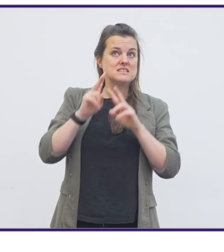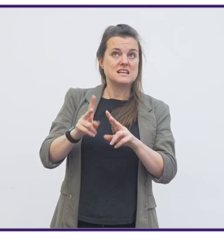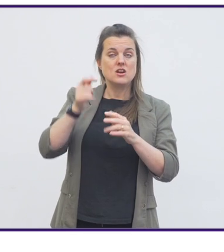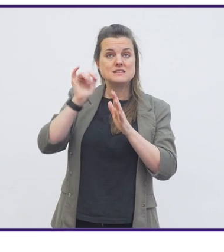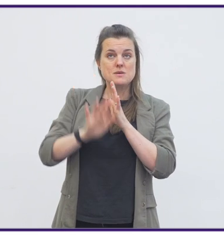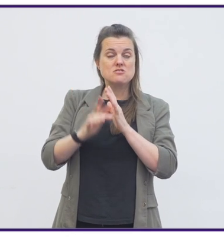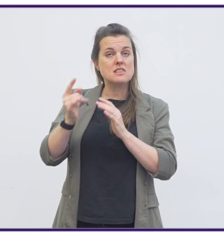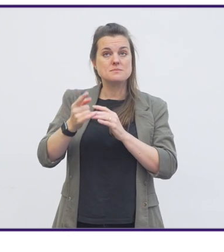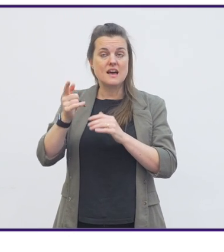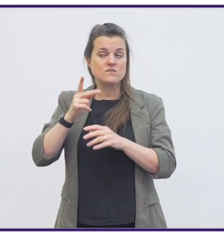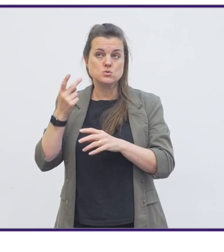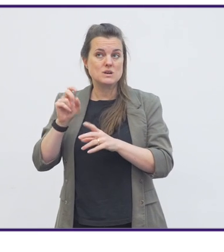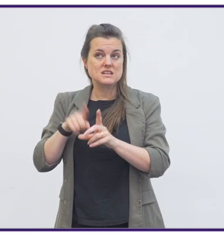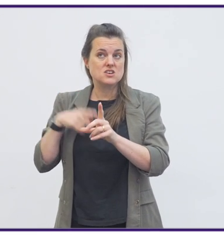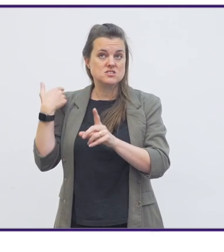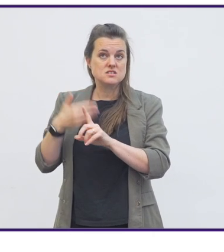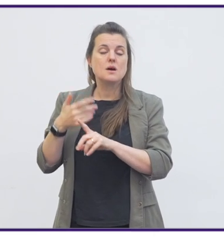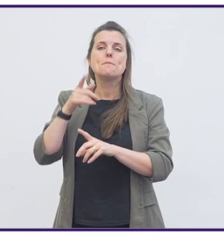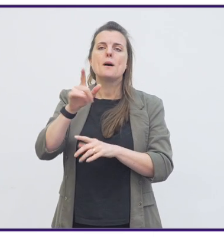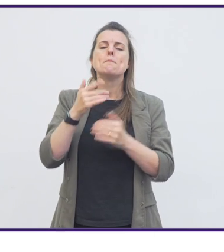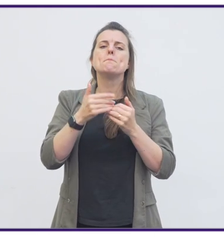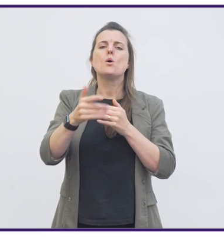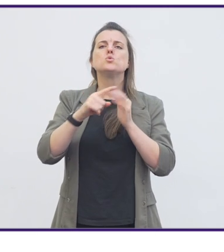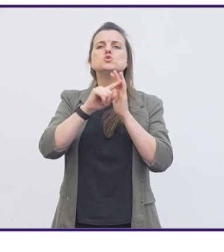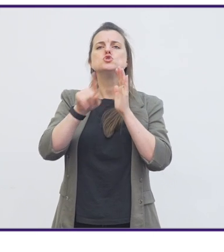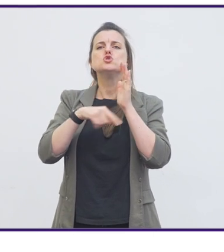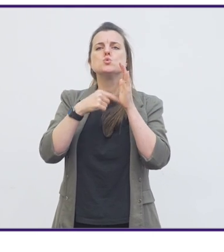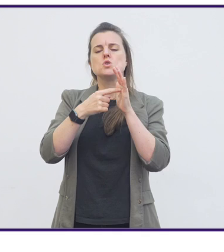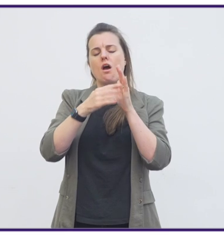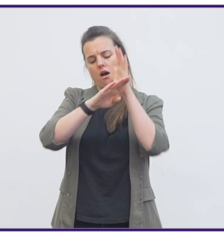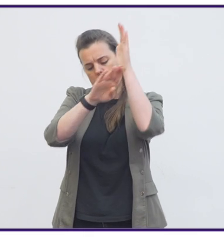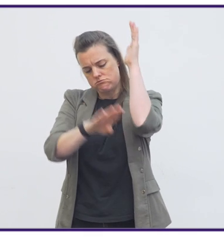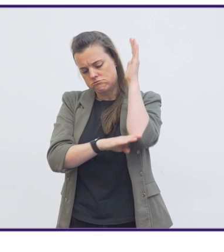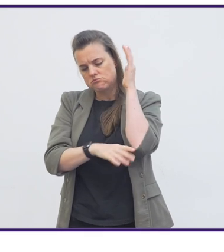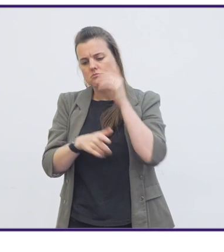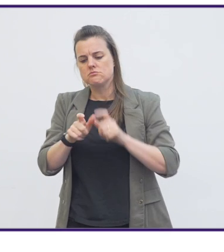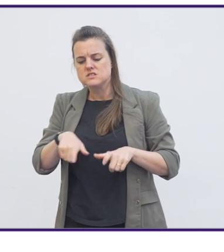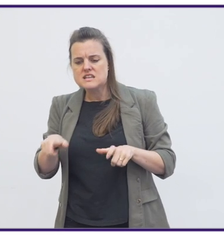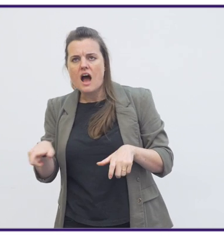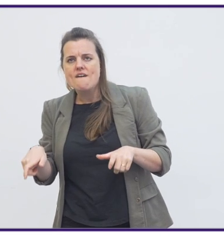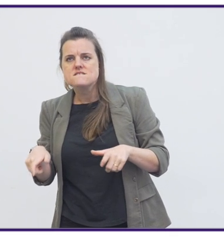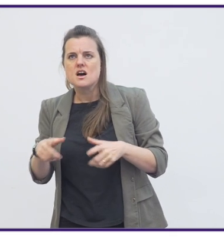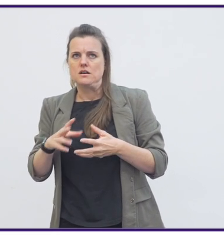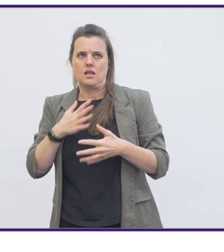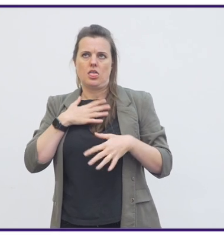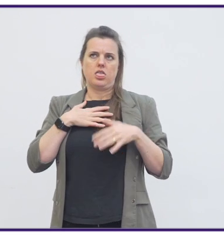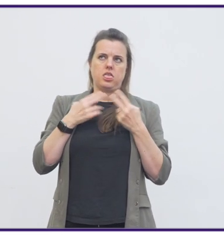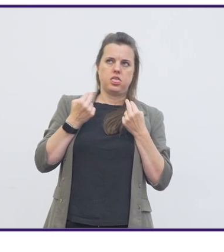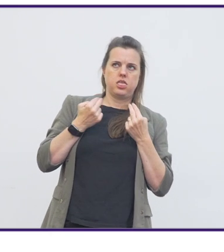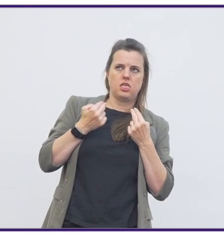The problem is that most juniors don't have the confidence to speak up in meetings, but if you create an environment where they can speak up,